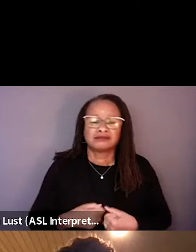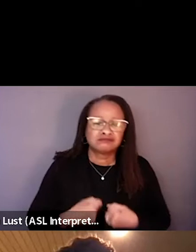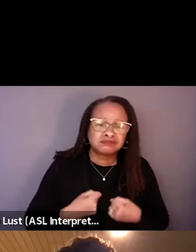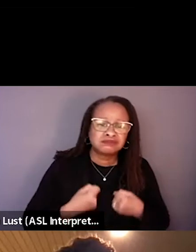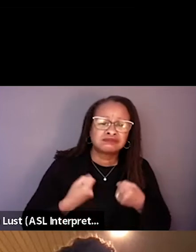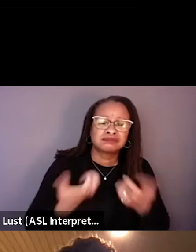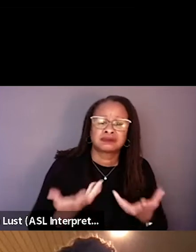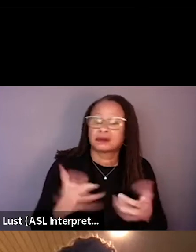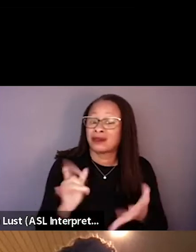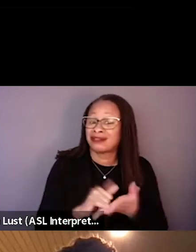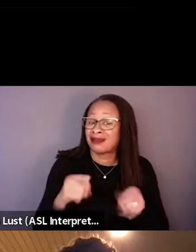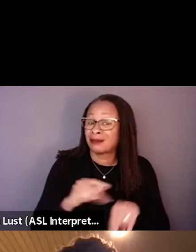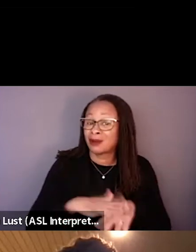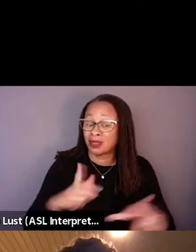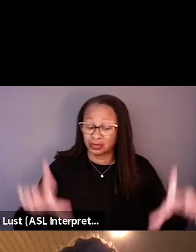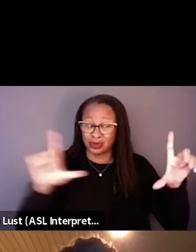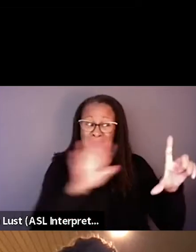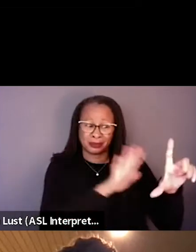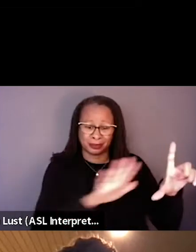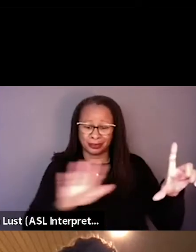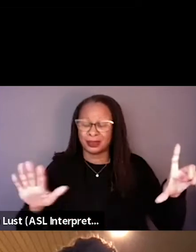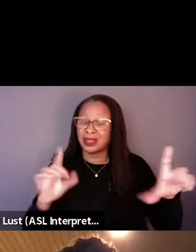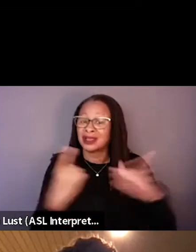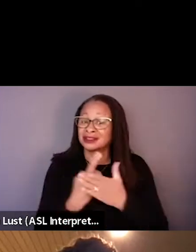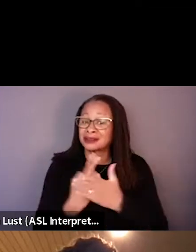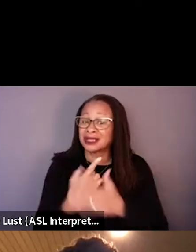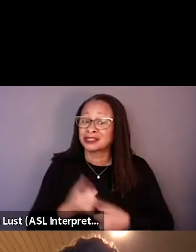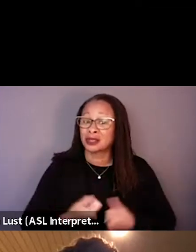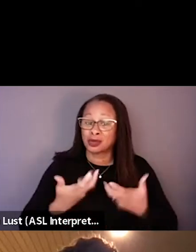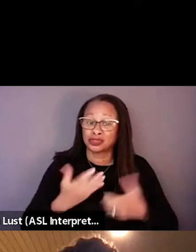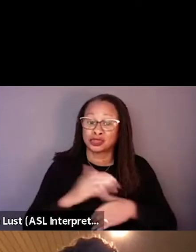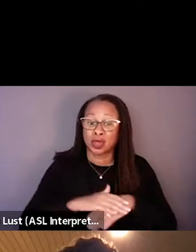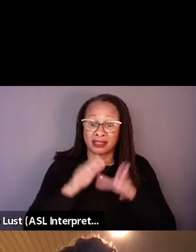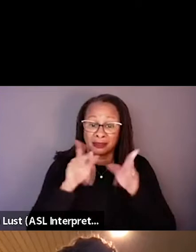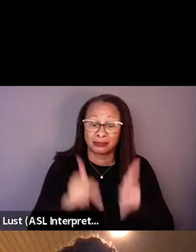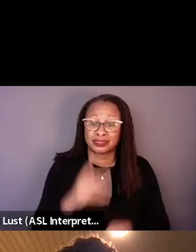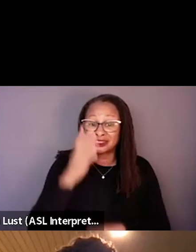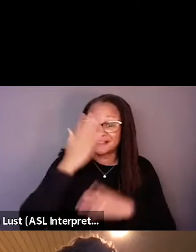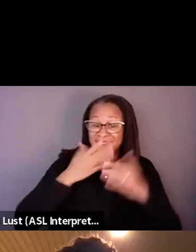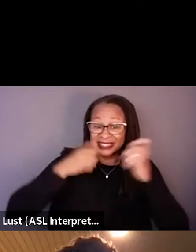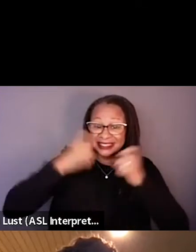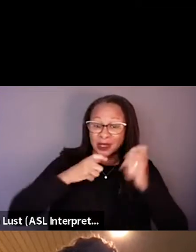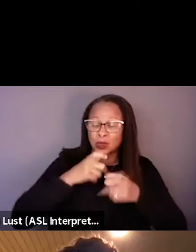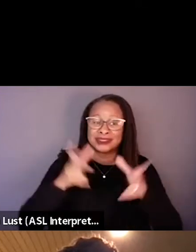Like sometimes it's, the emotion is on the person's face who's listening, not talking.